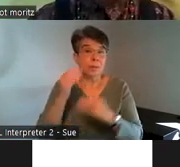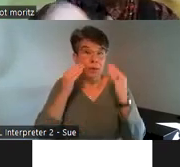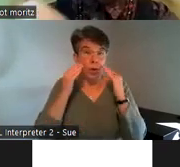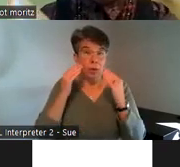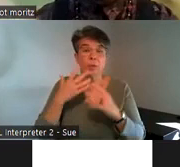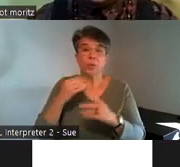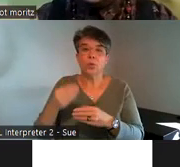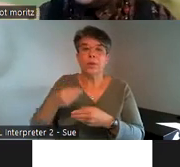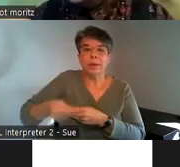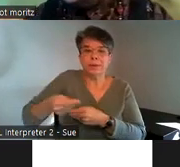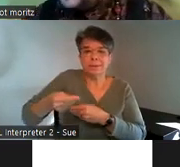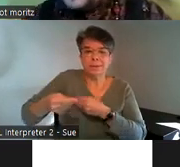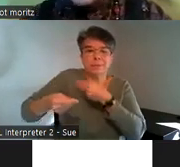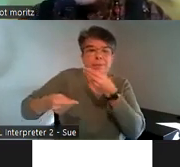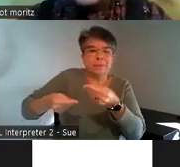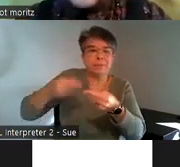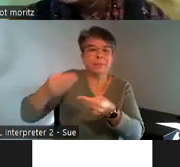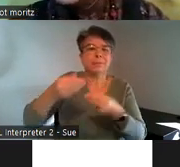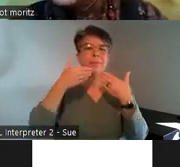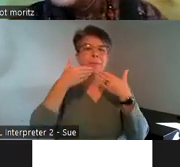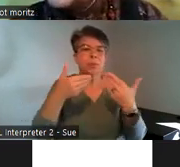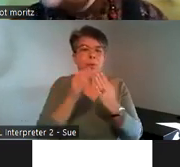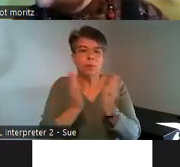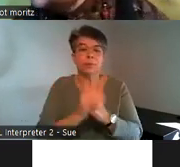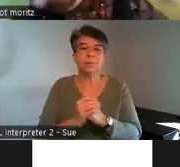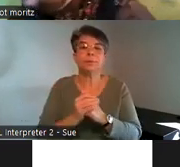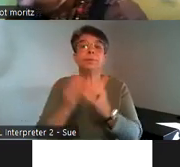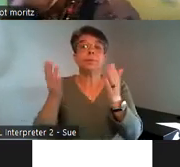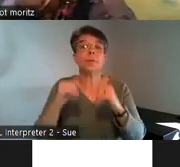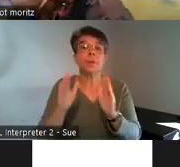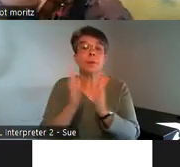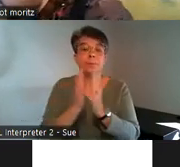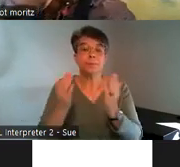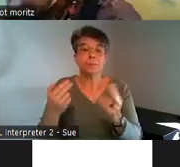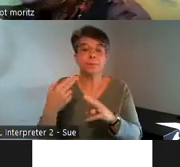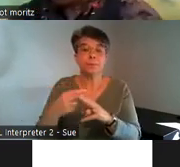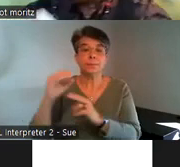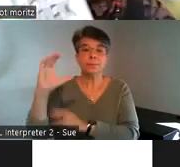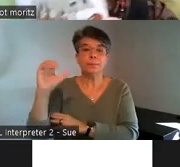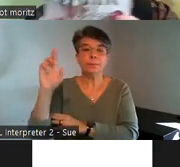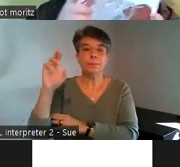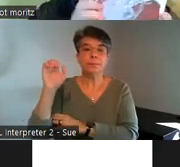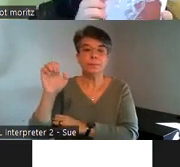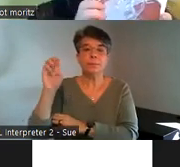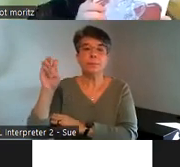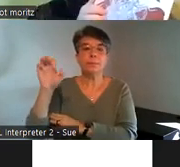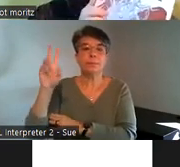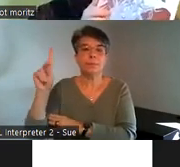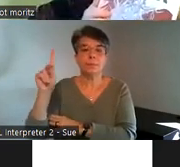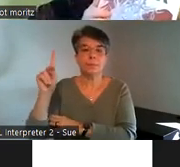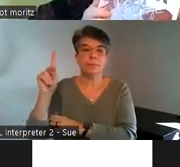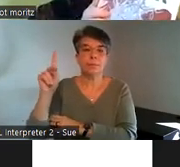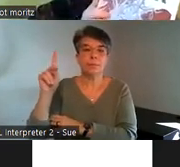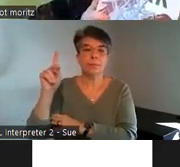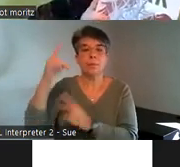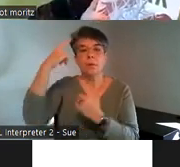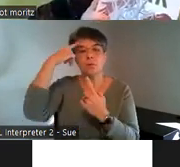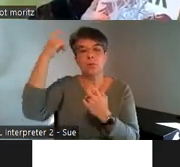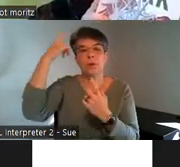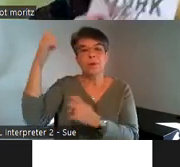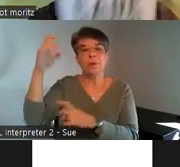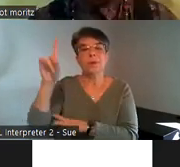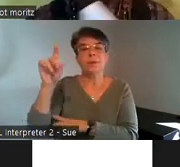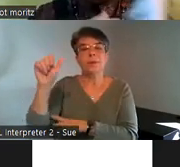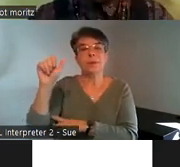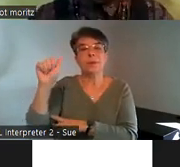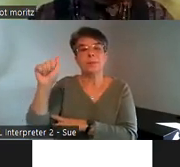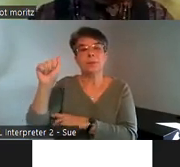a really it's a really good book um the next book is care work um dreaming disabled Justice um this